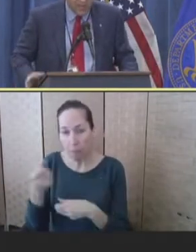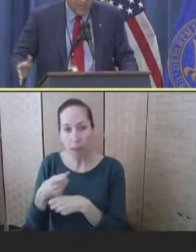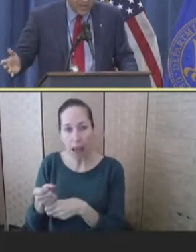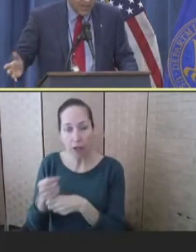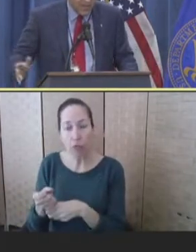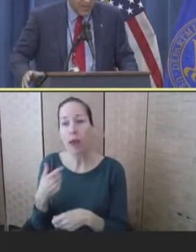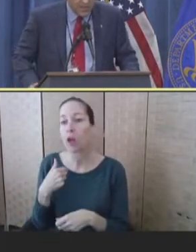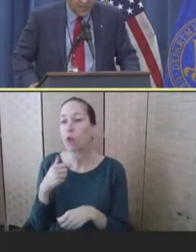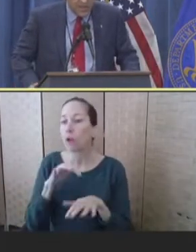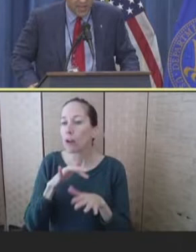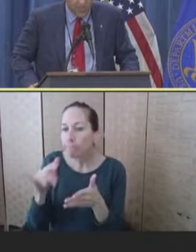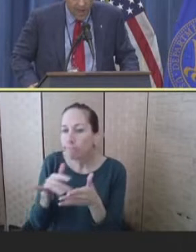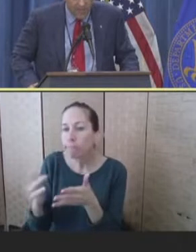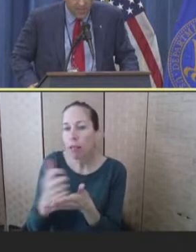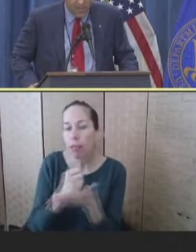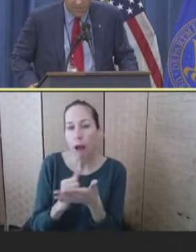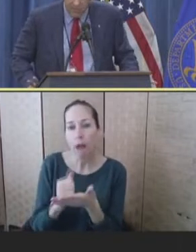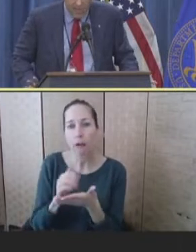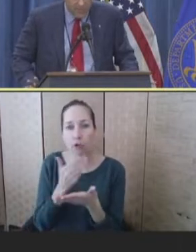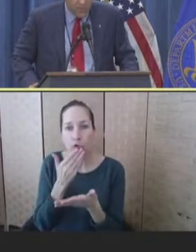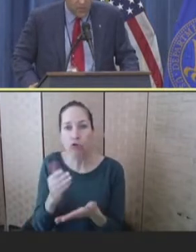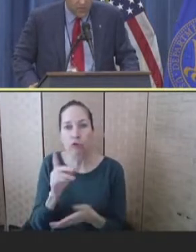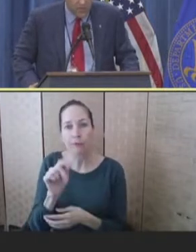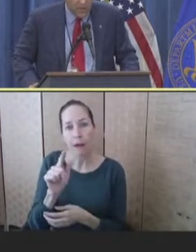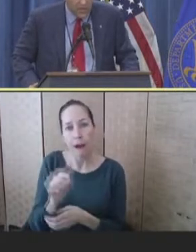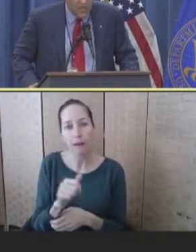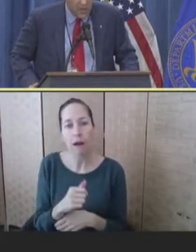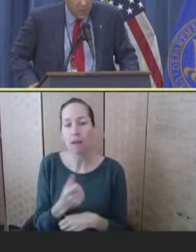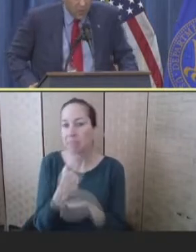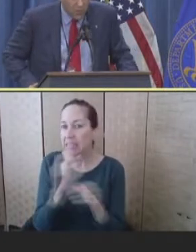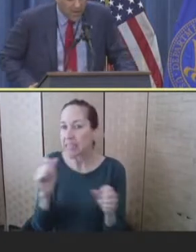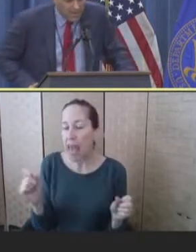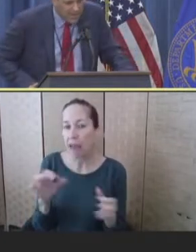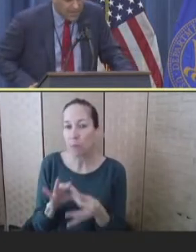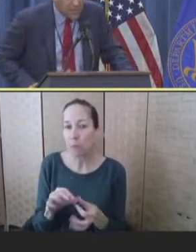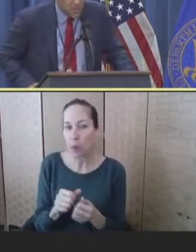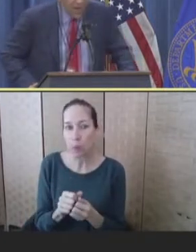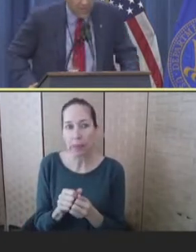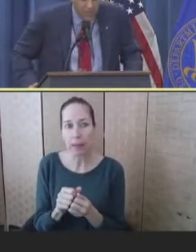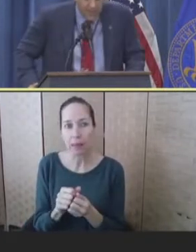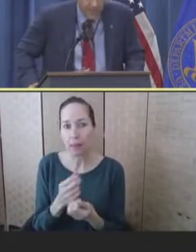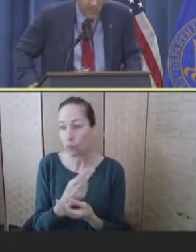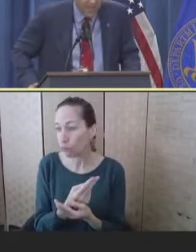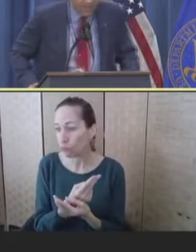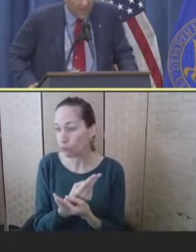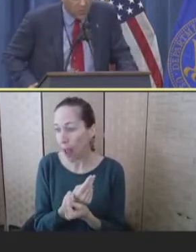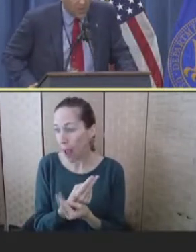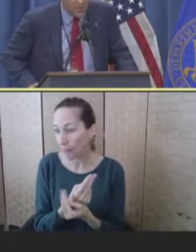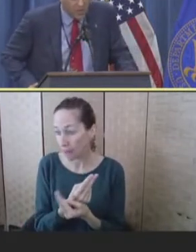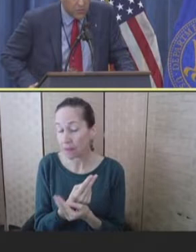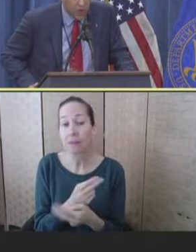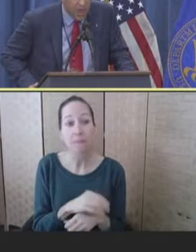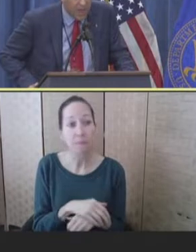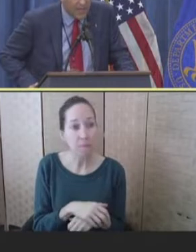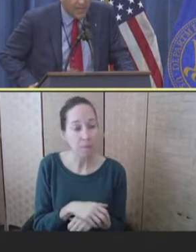We did a nice safety study in rabbits that gave us no difficulty. We were ready to begin this trial. So, I designed a Phase I clinical trial.